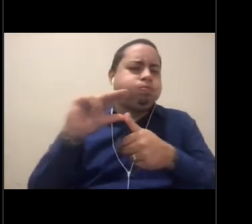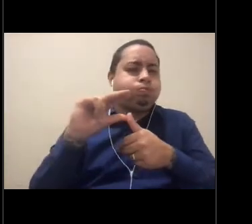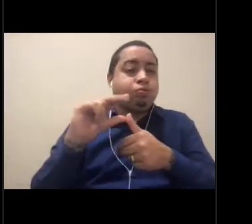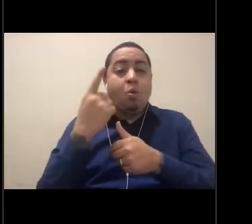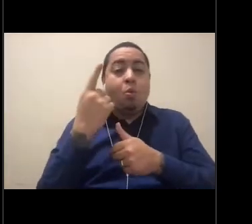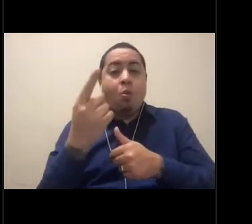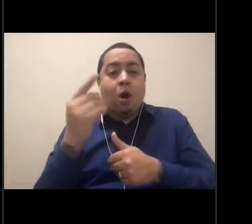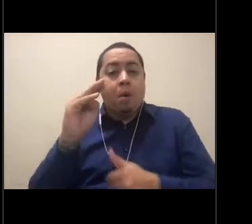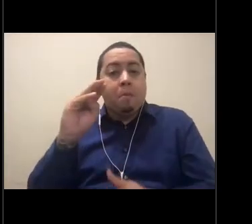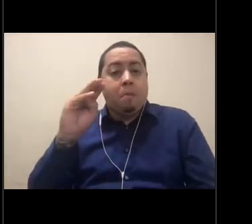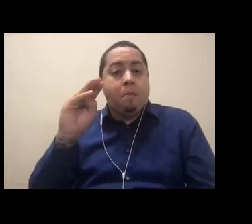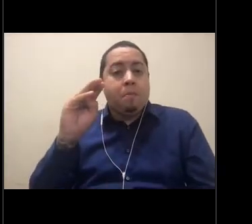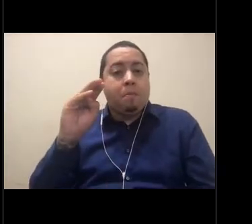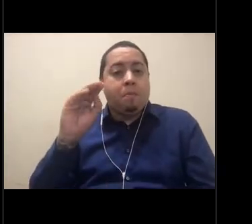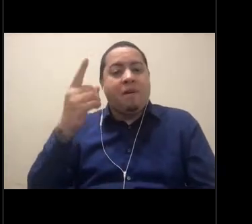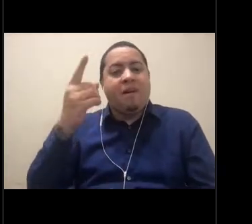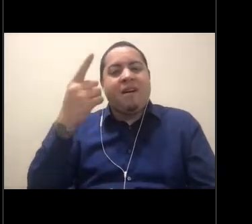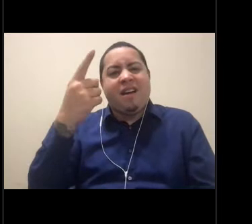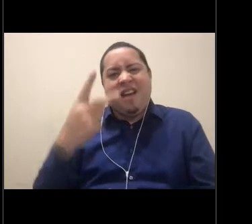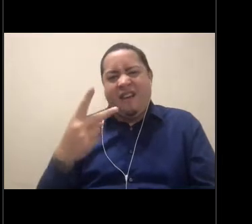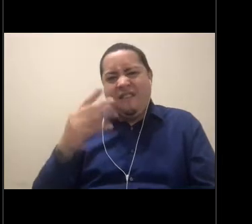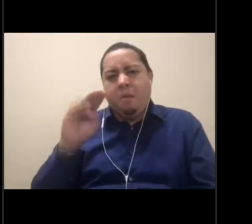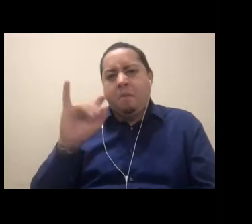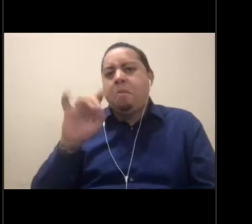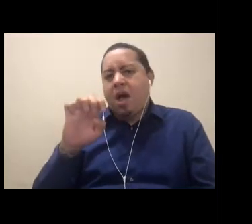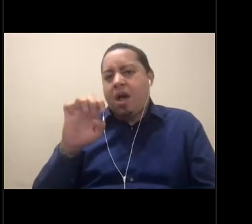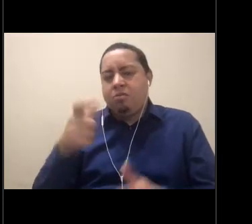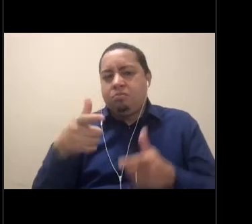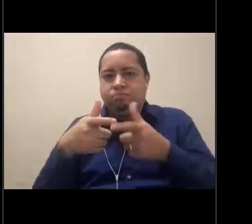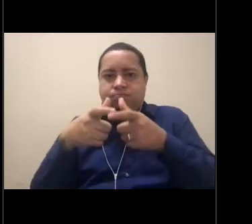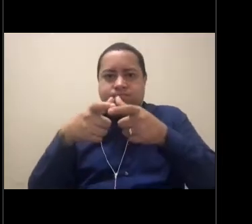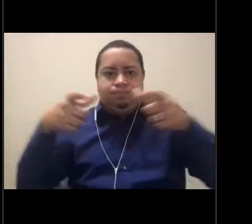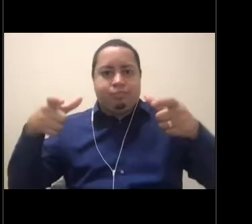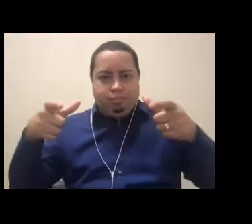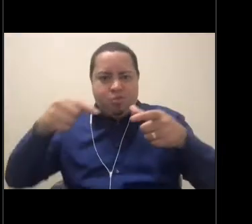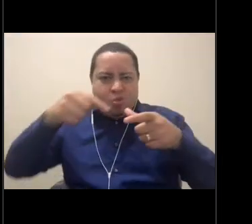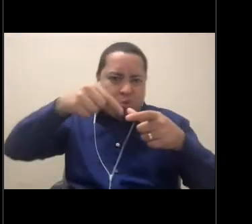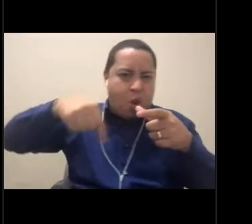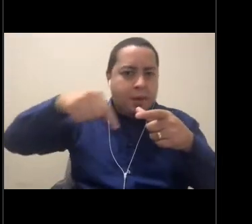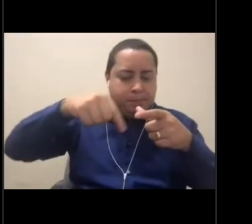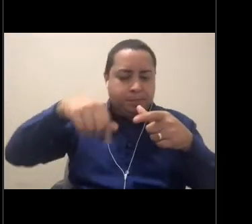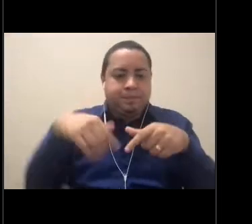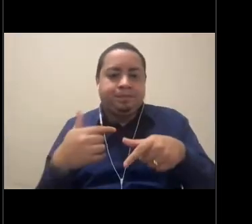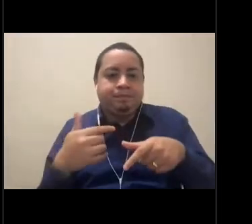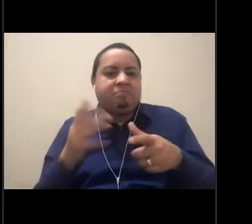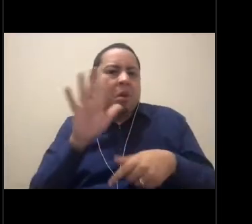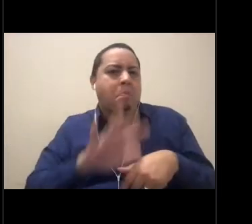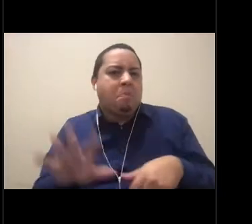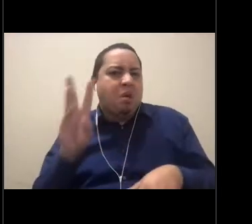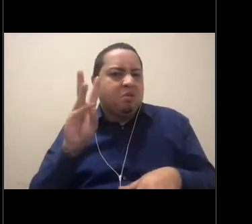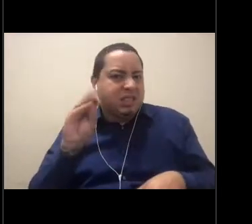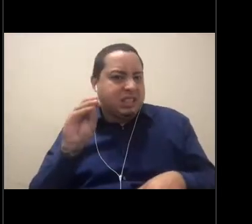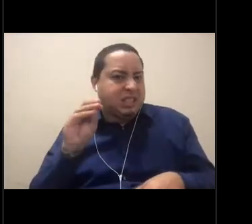And that's over 60 school buses lined up end to end. And so I became fascinated with severe weather.